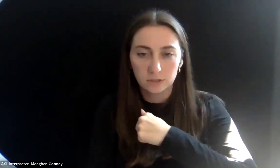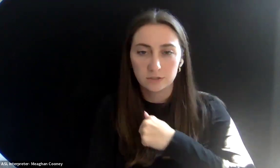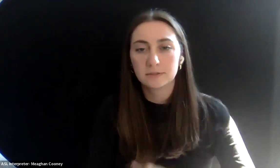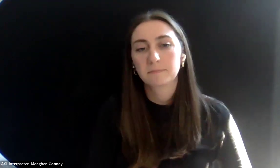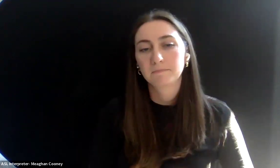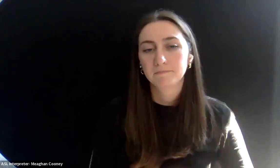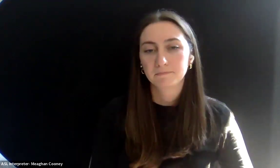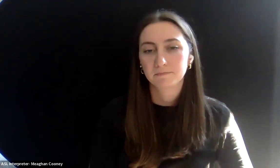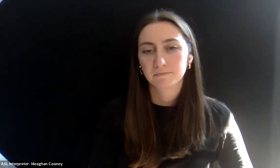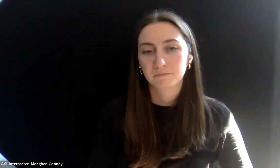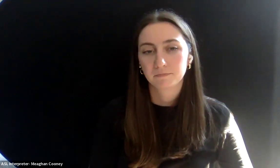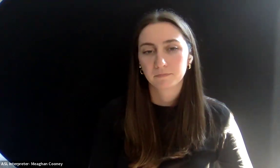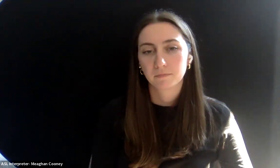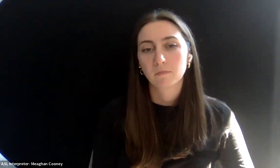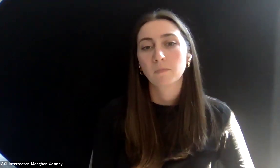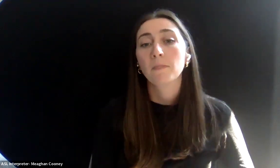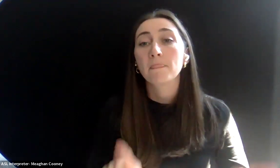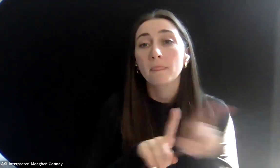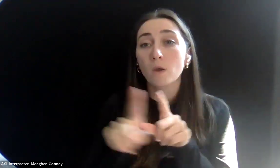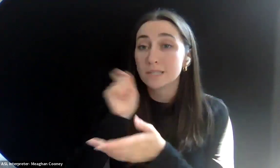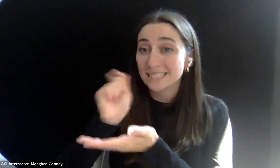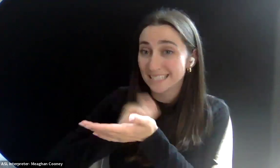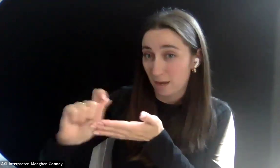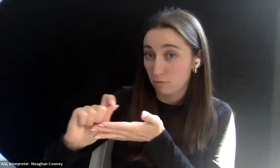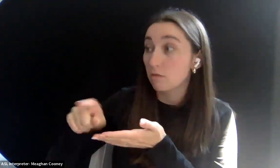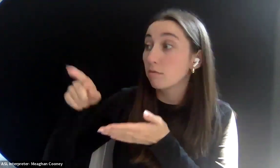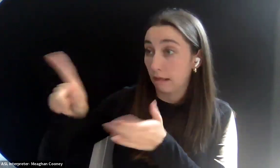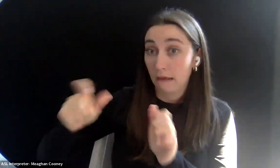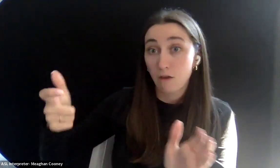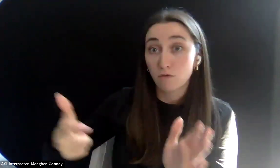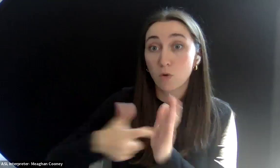And then the secretary could require that that tool output be